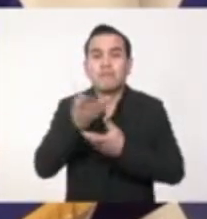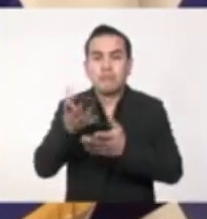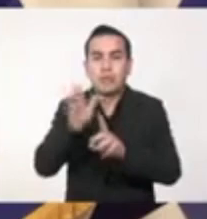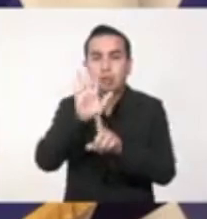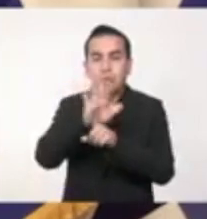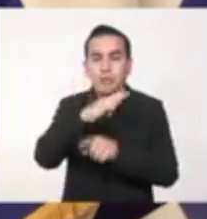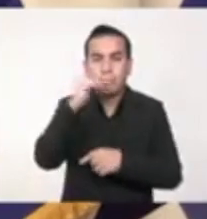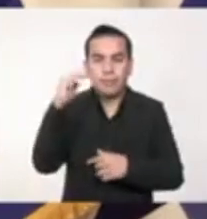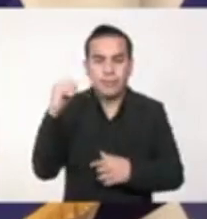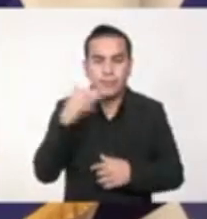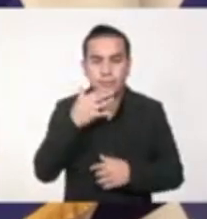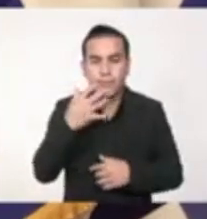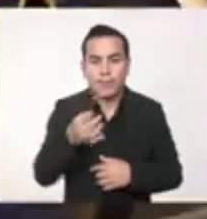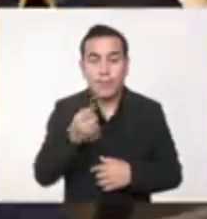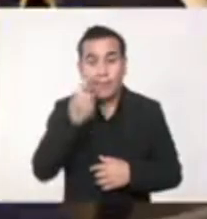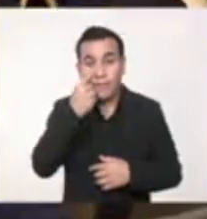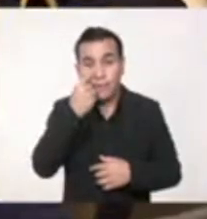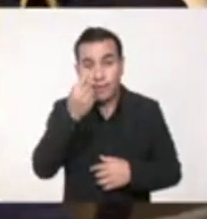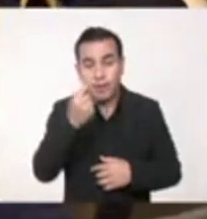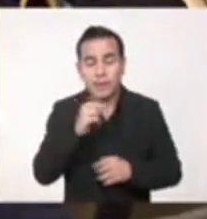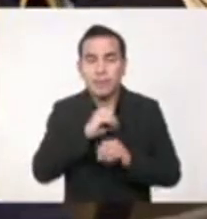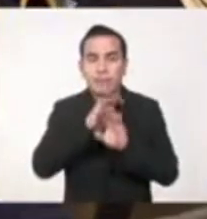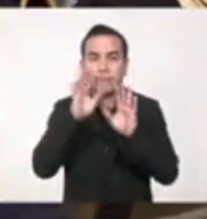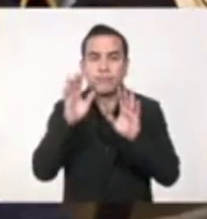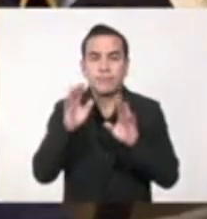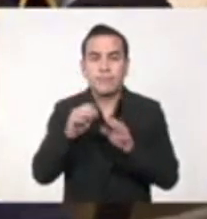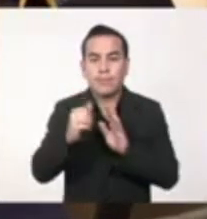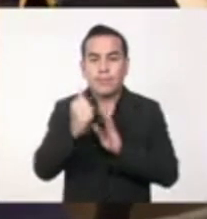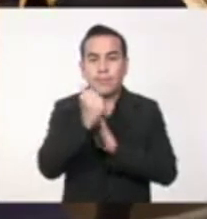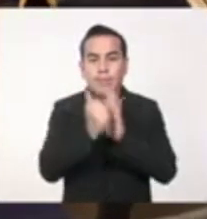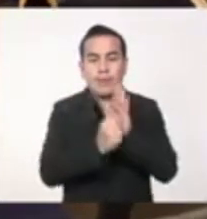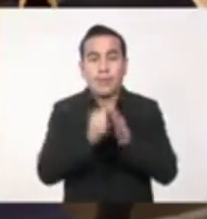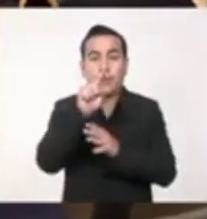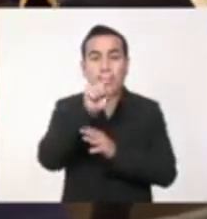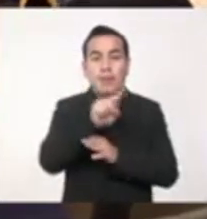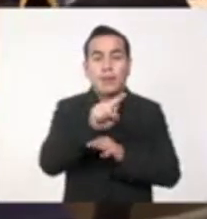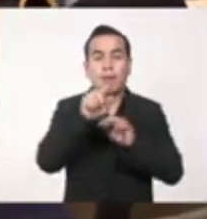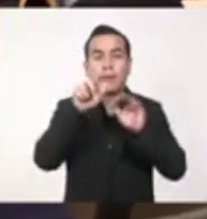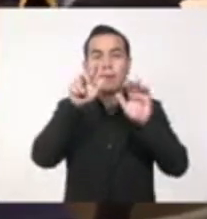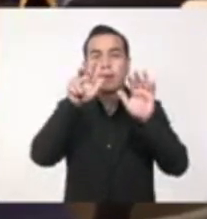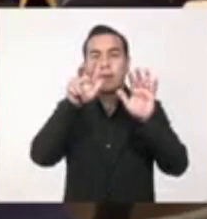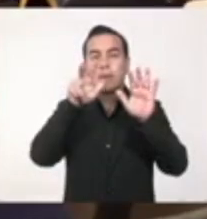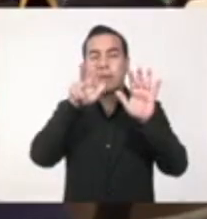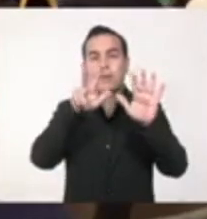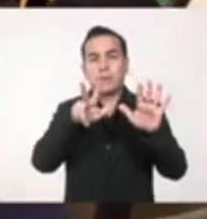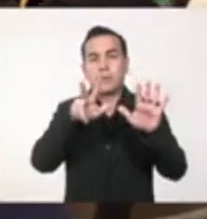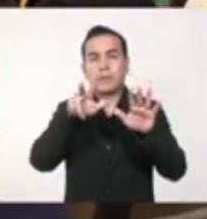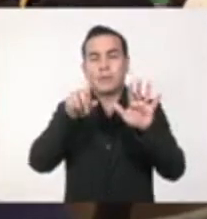Look, says article one hundred and eighty-six, Article